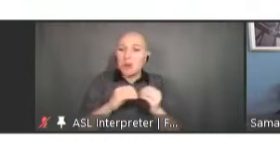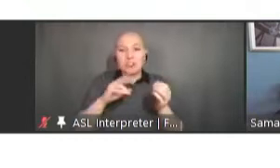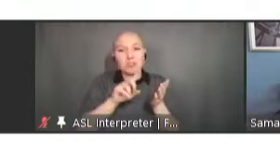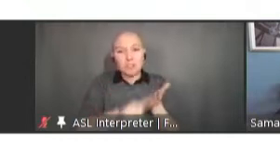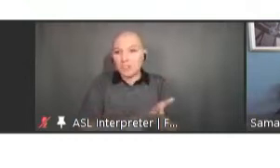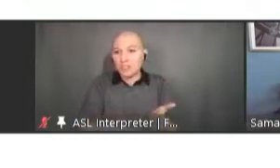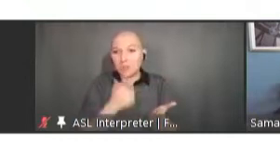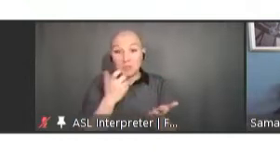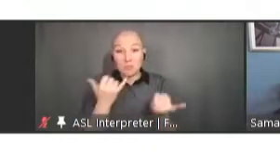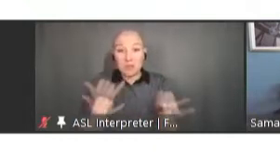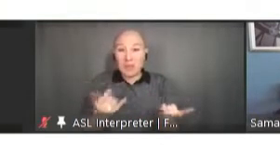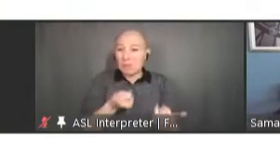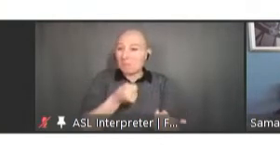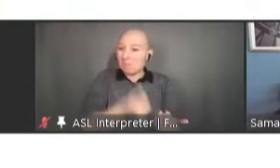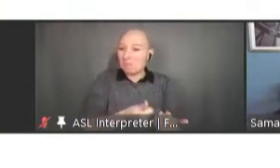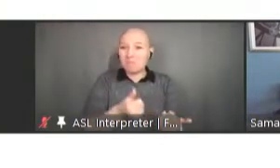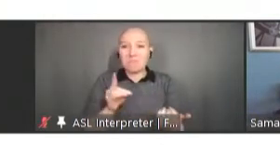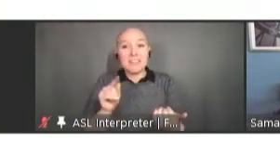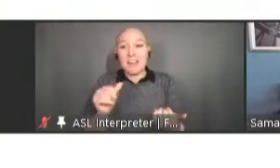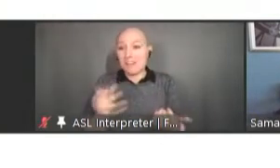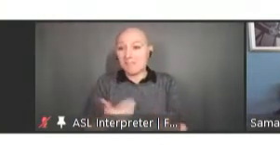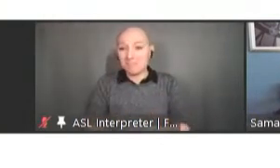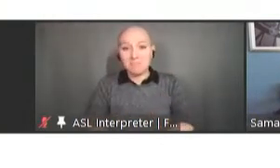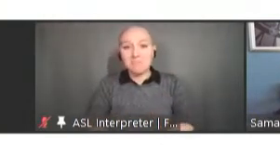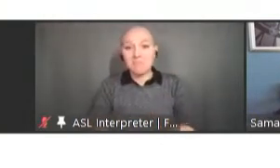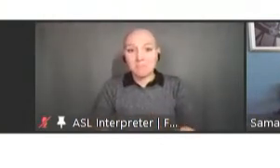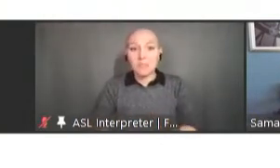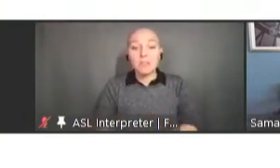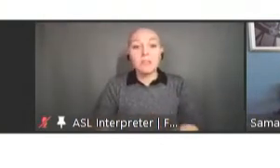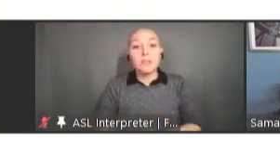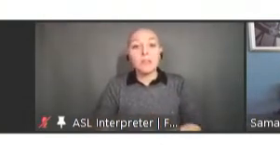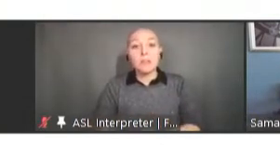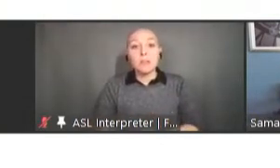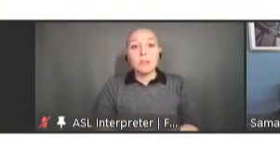Next slide. But what about people with other immunosuppressive conditions